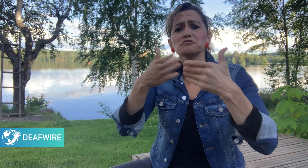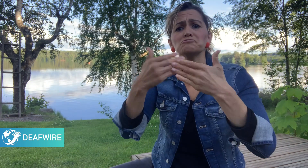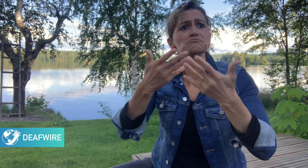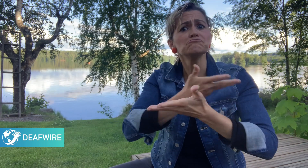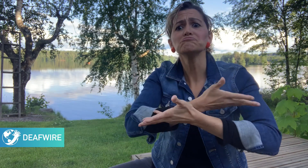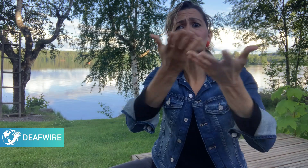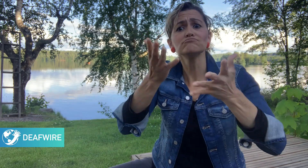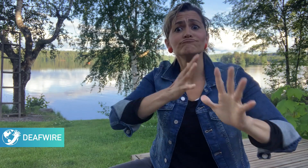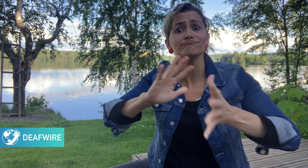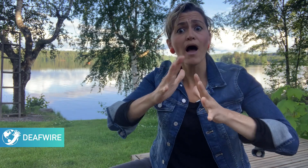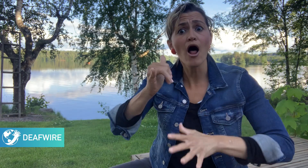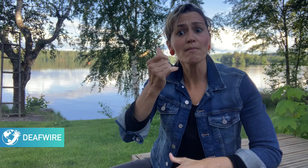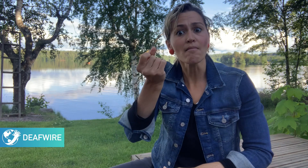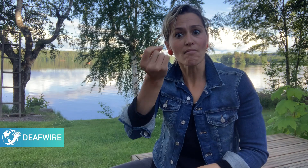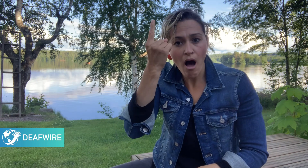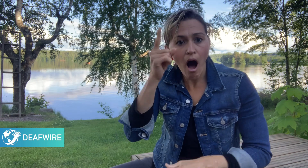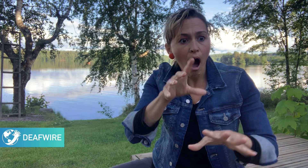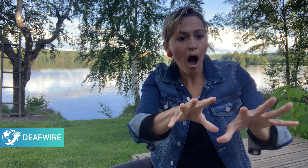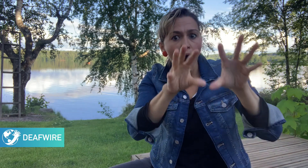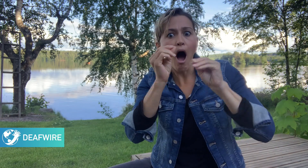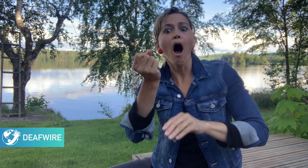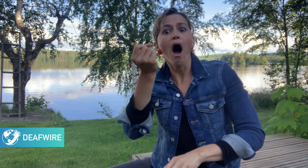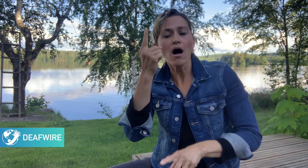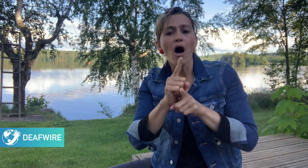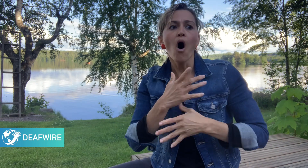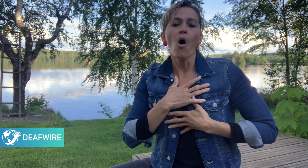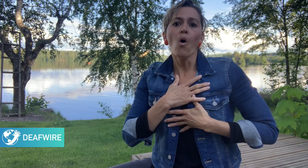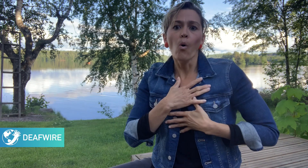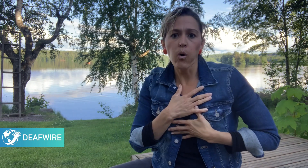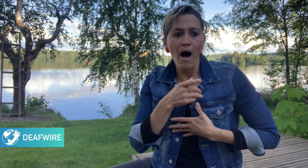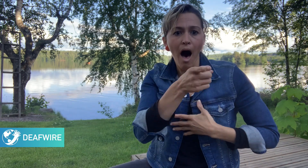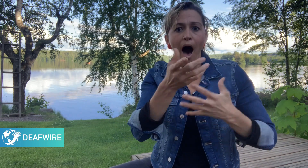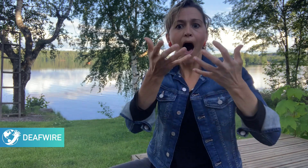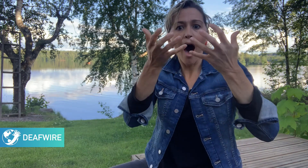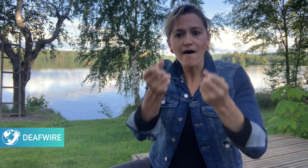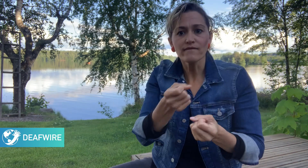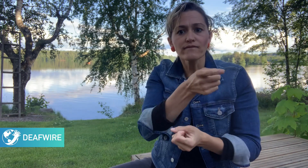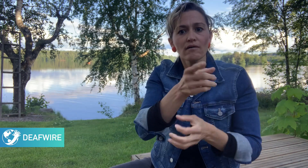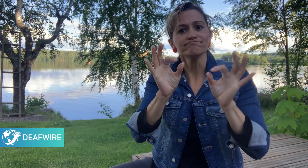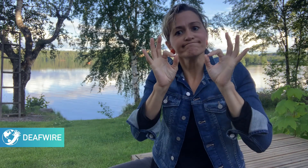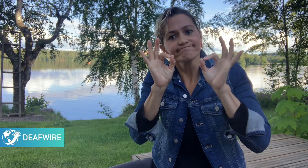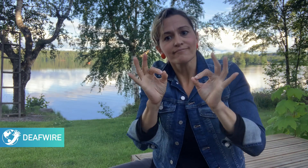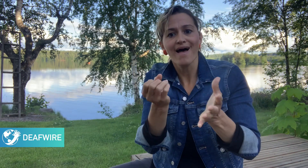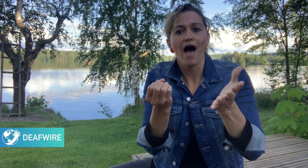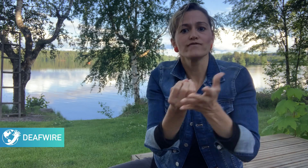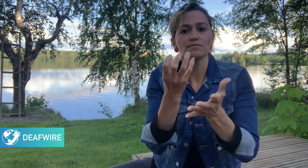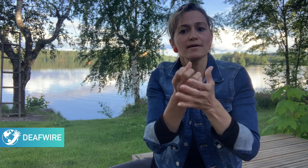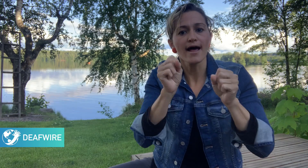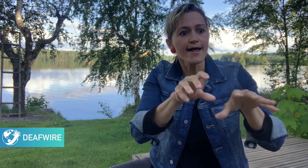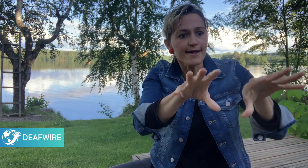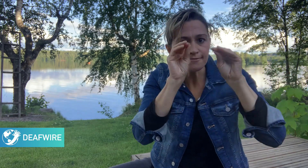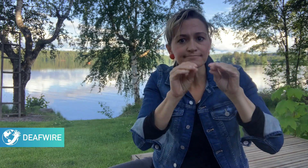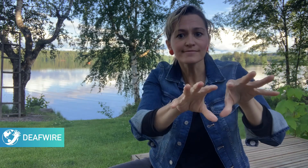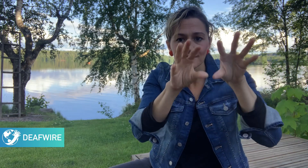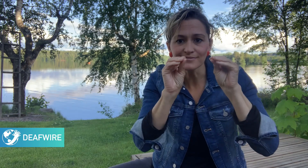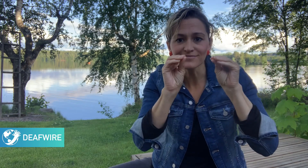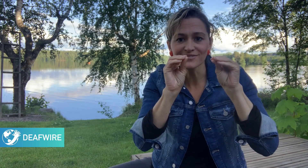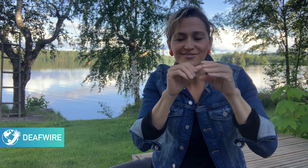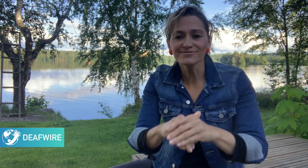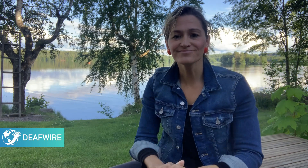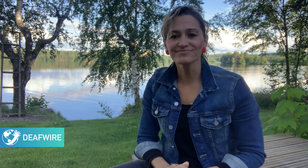who use Arabic Sign Language anywhere in the world.